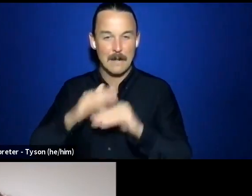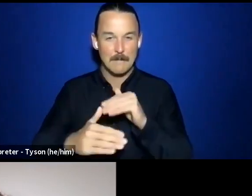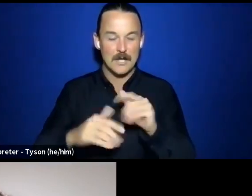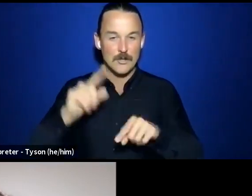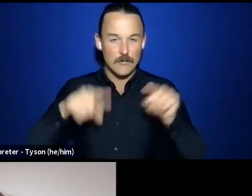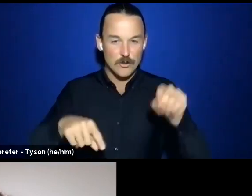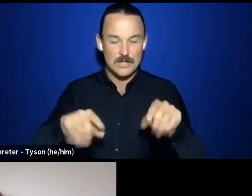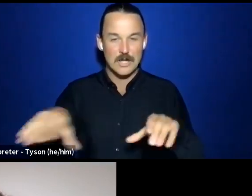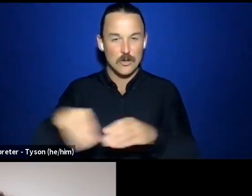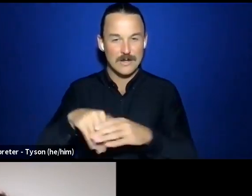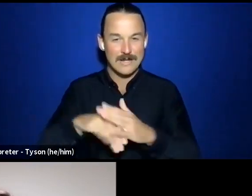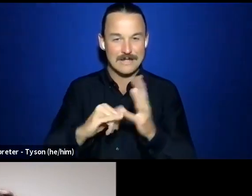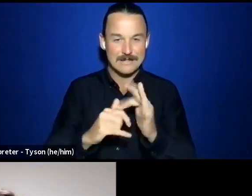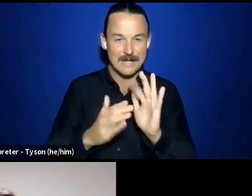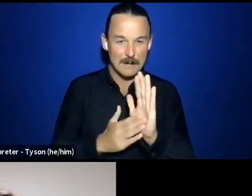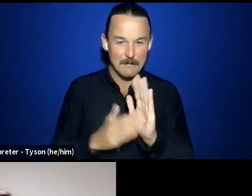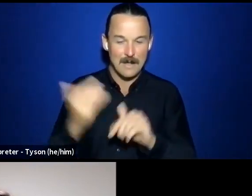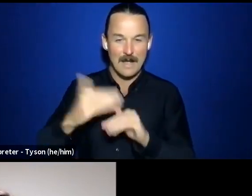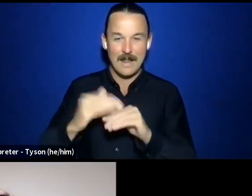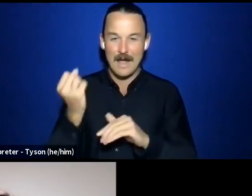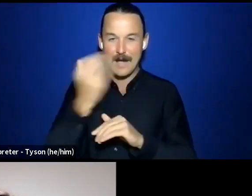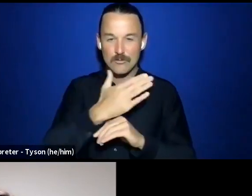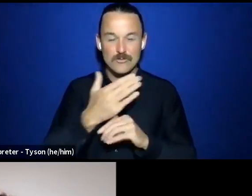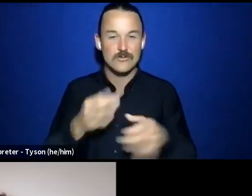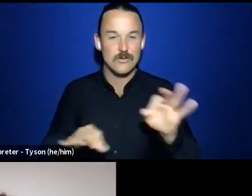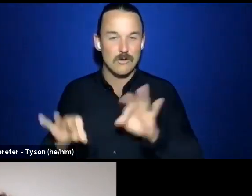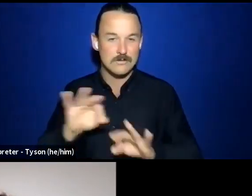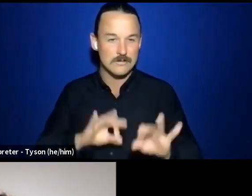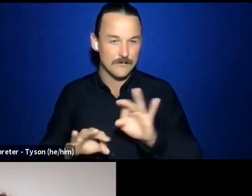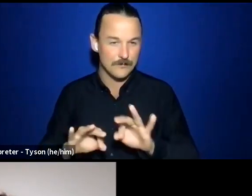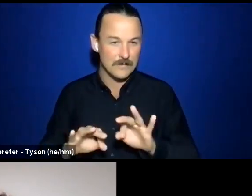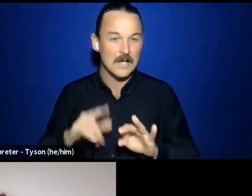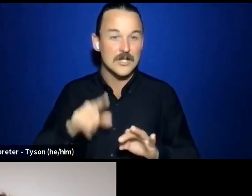diversity and inclusion instead.